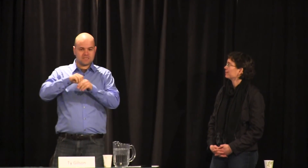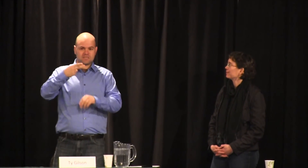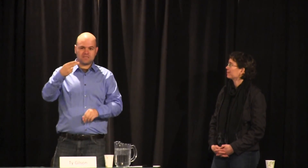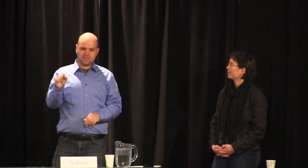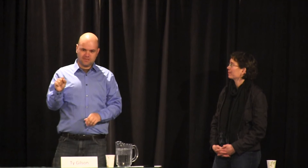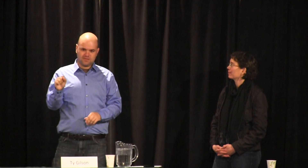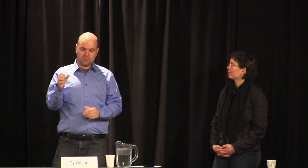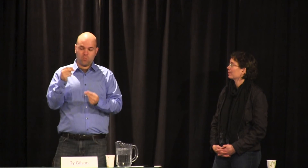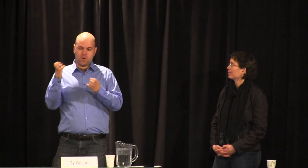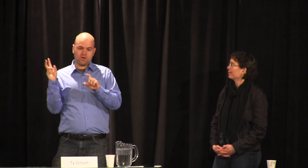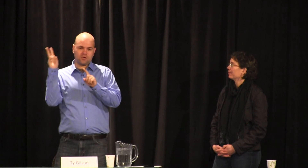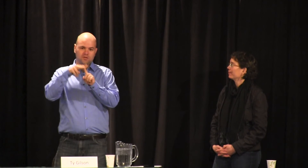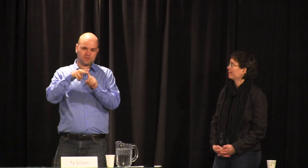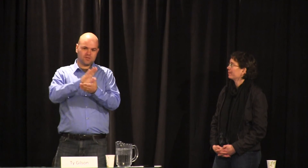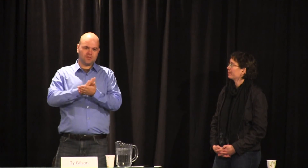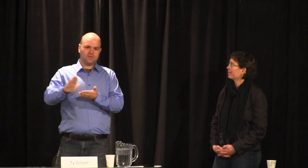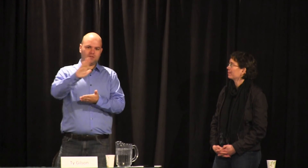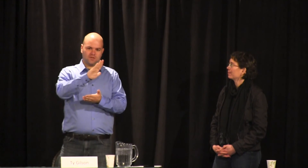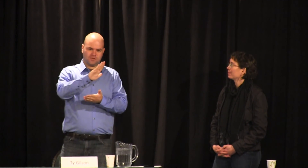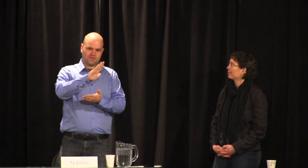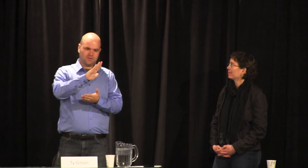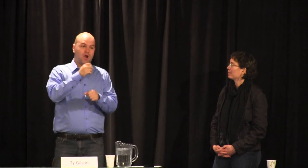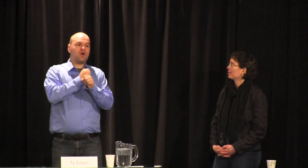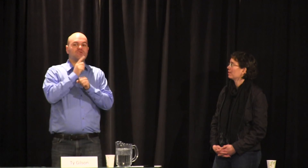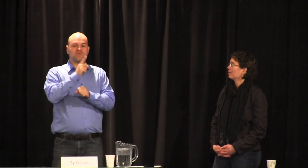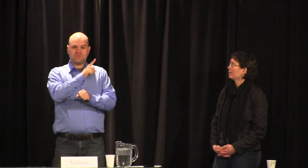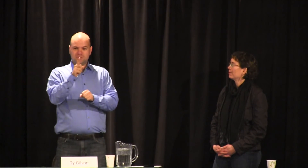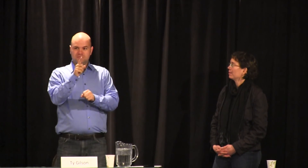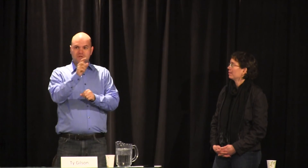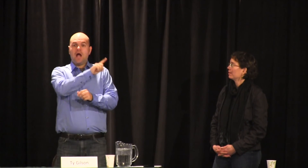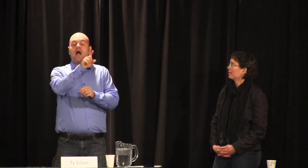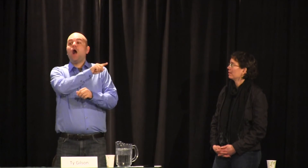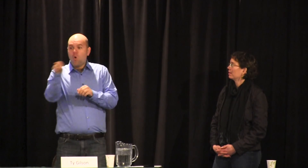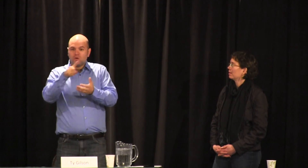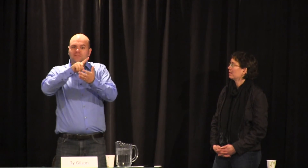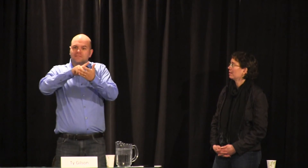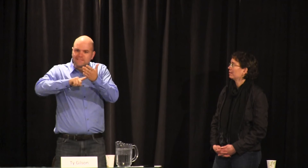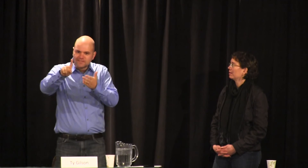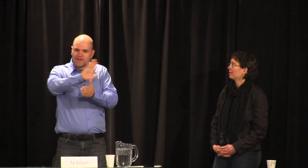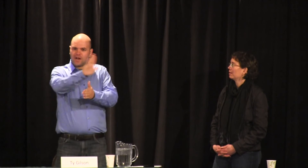tell those clients, anybody who's deaf when they're in high school, that when they're gonna apply to college